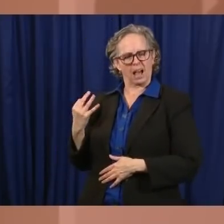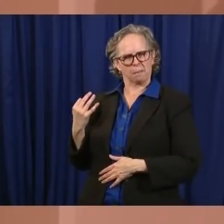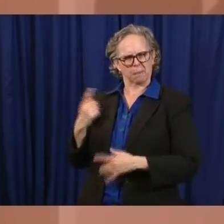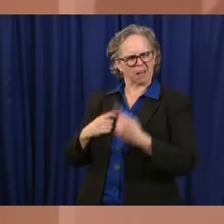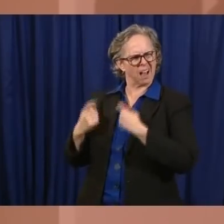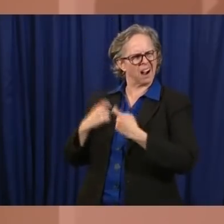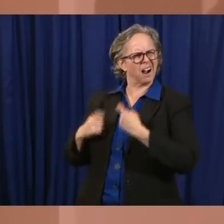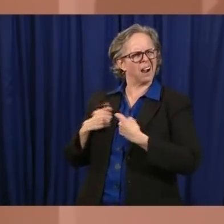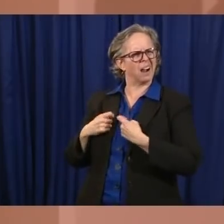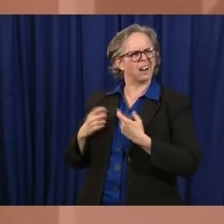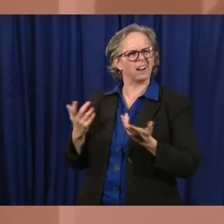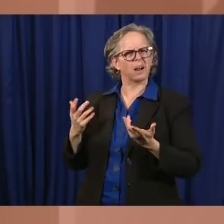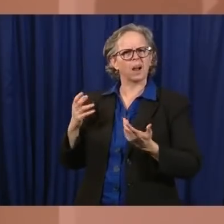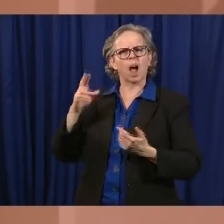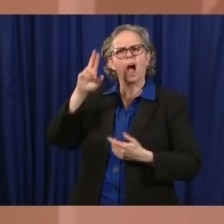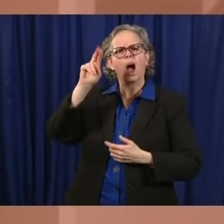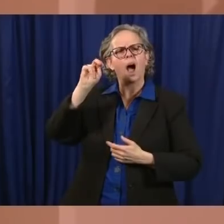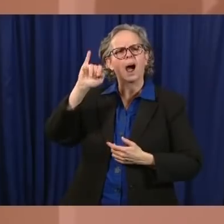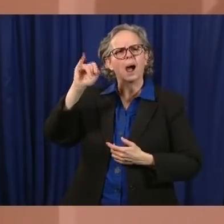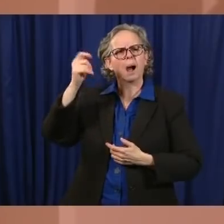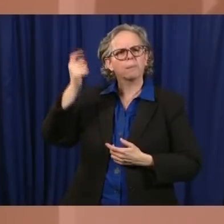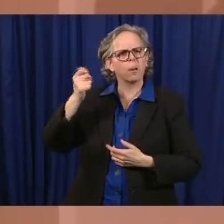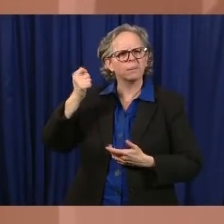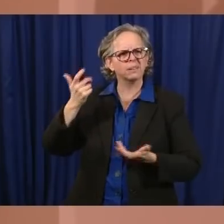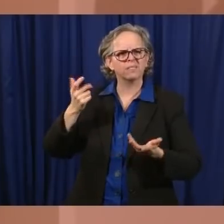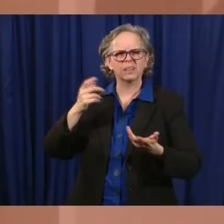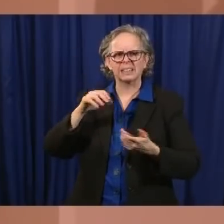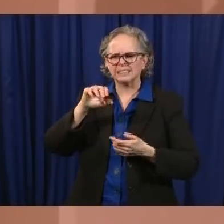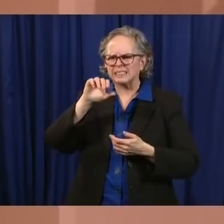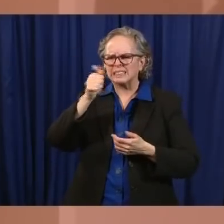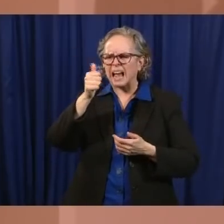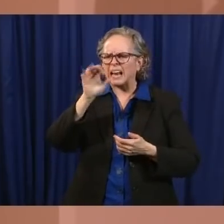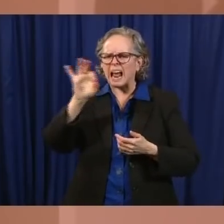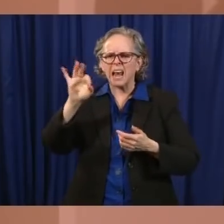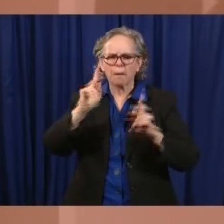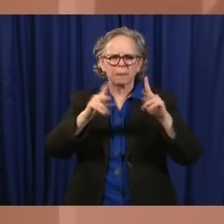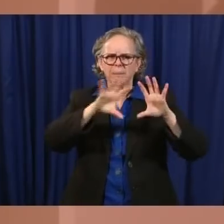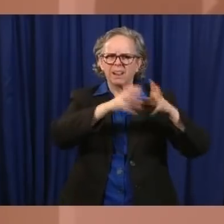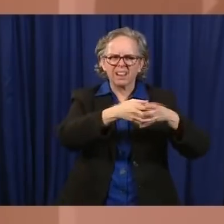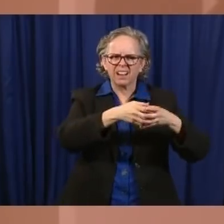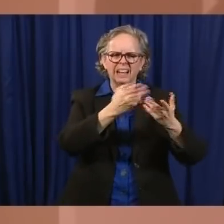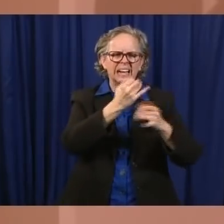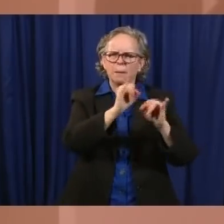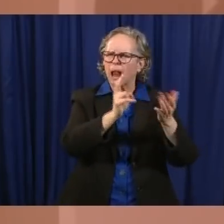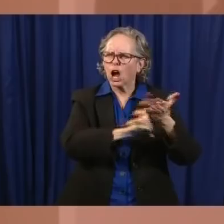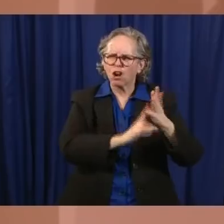PANDEMIC WITH CORONAVIRUS. ALSO ON FRIDAY, SEVERAL QUESTIONS ABOUT UNEMPLOYMENT